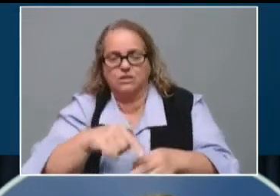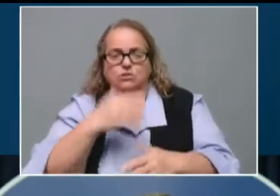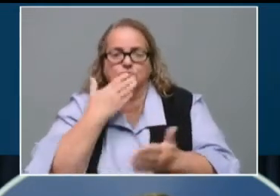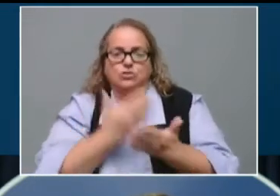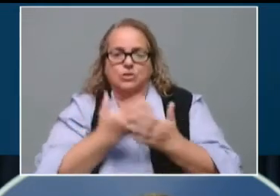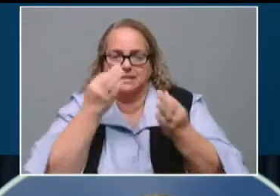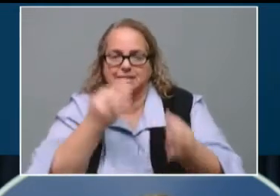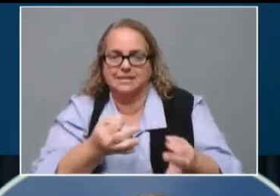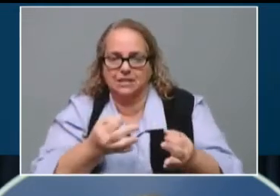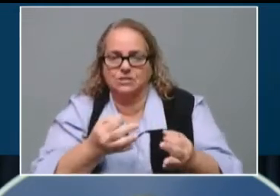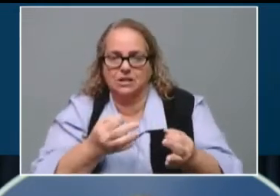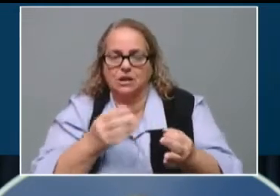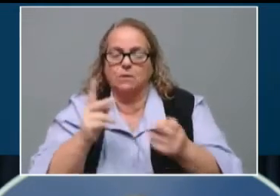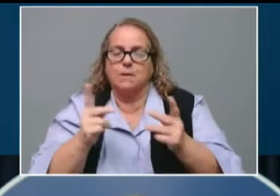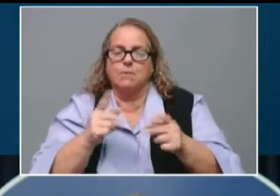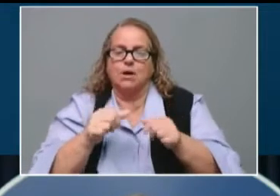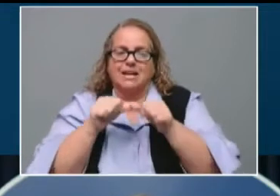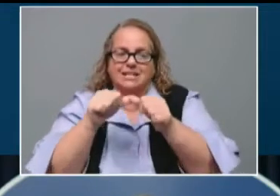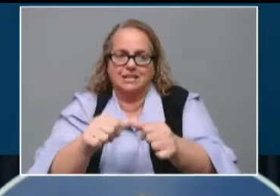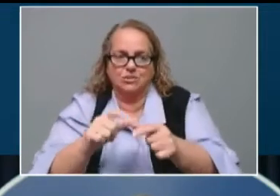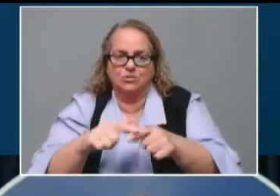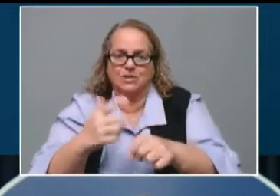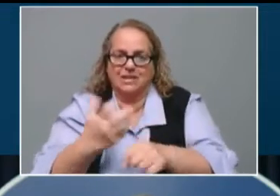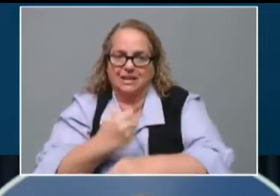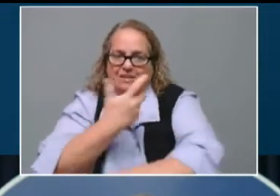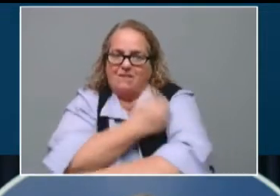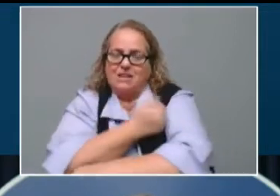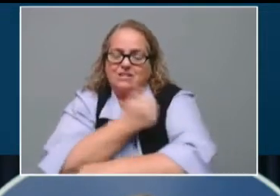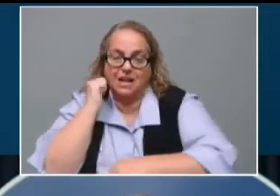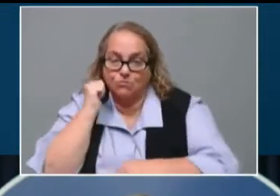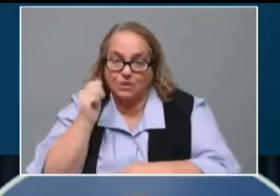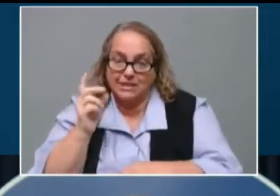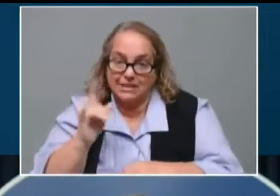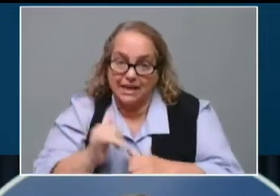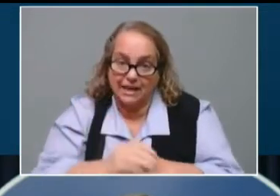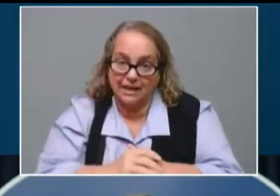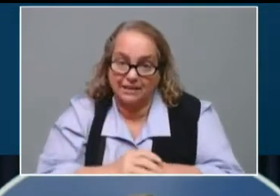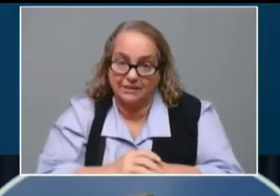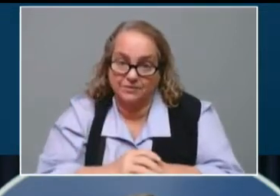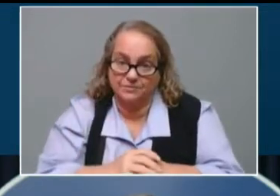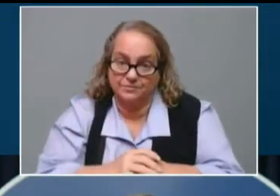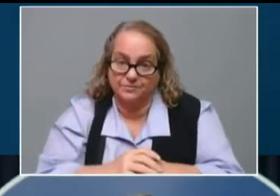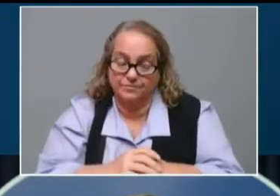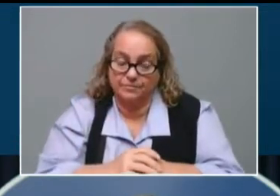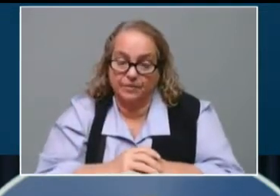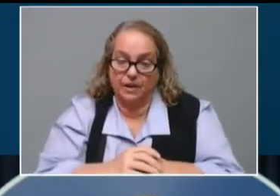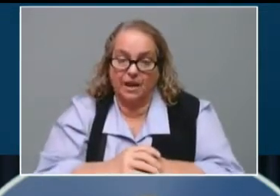every day. Yes there is, there is. How do we do better? There's frustration